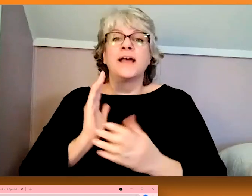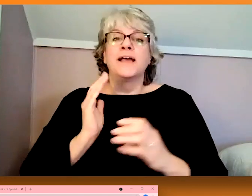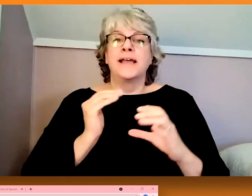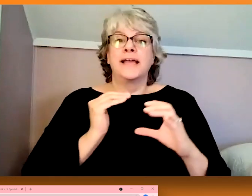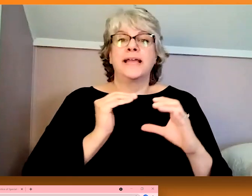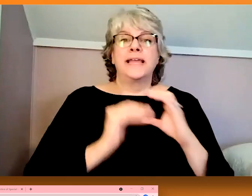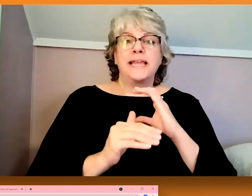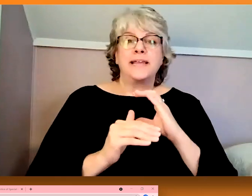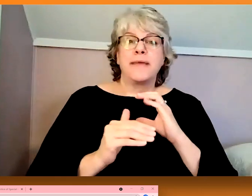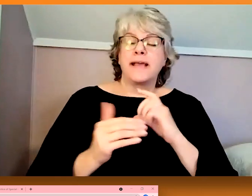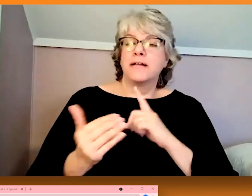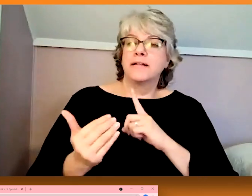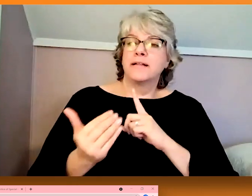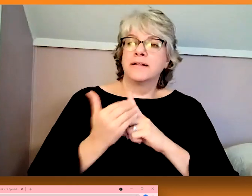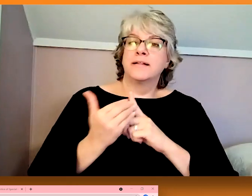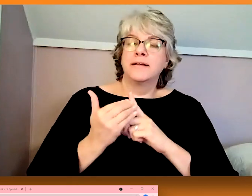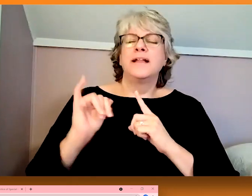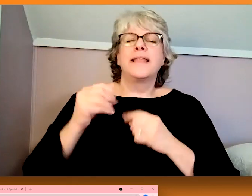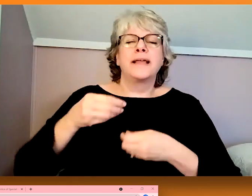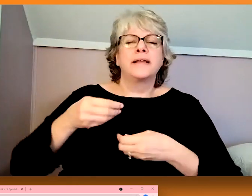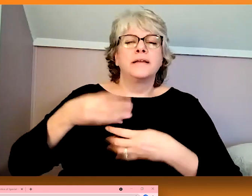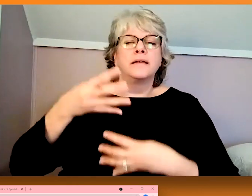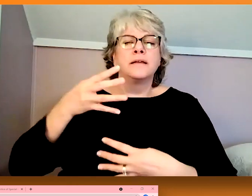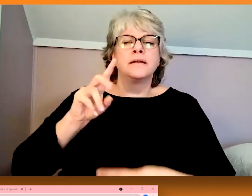it's almost like a digest version.